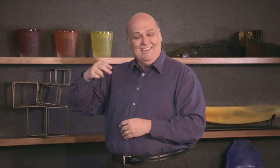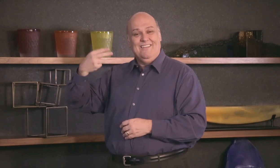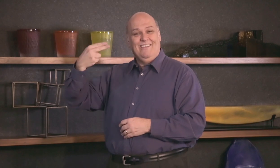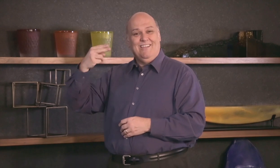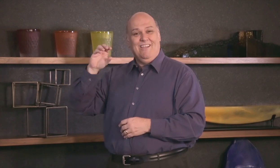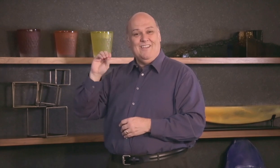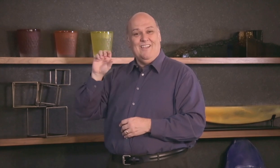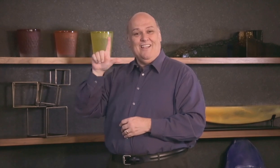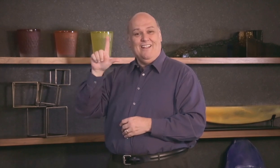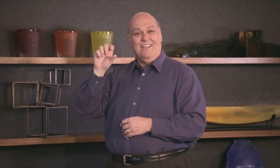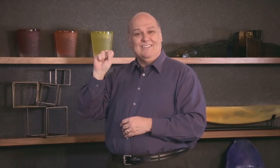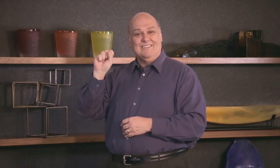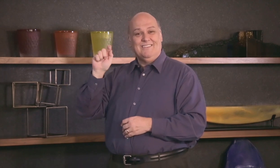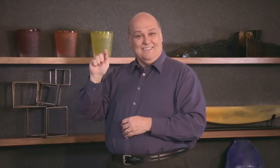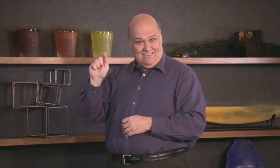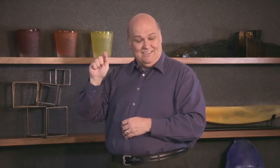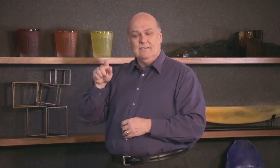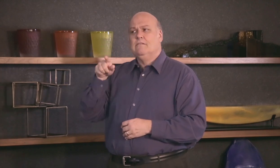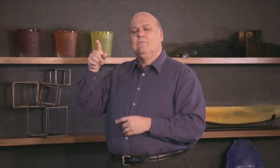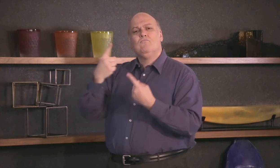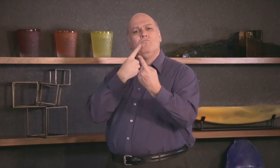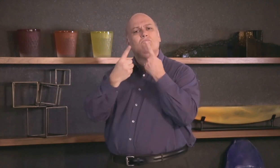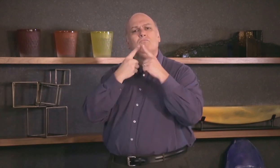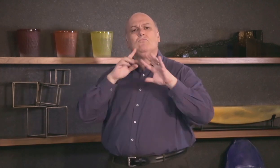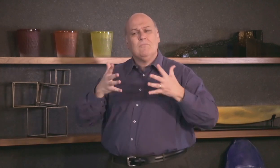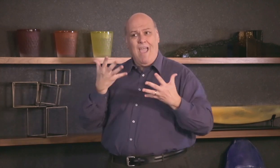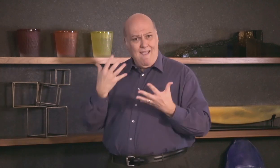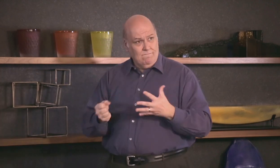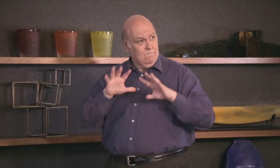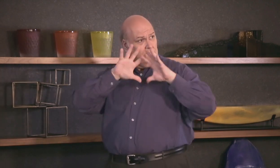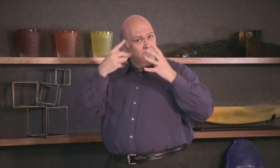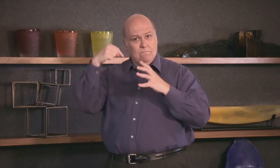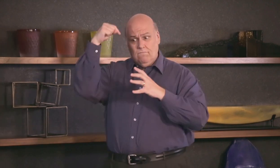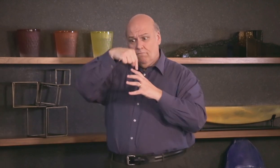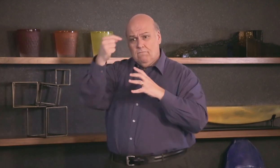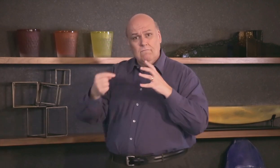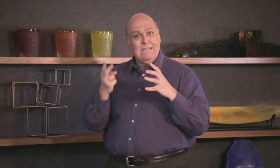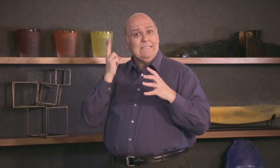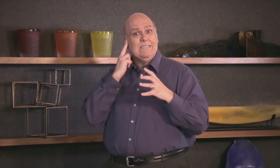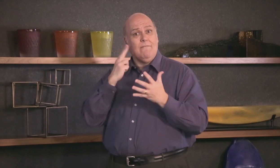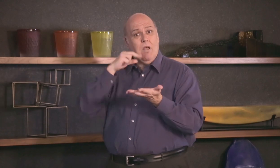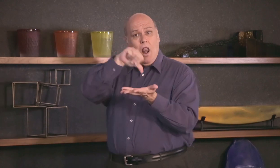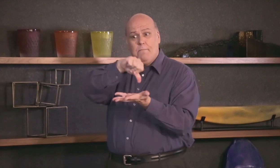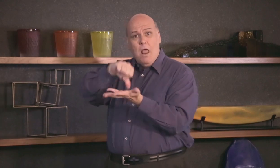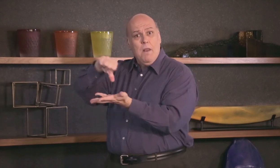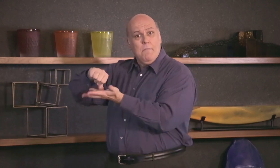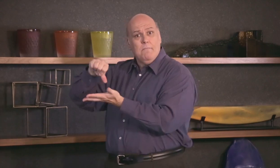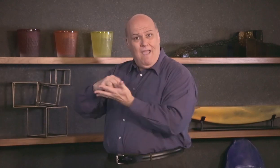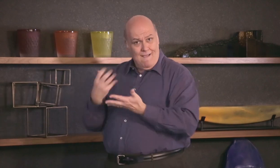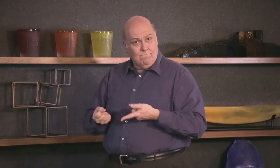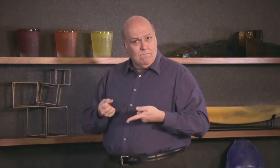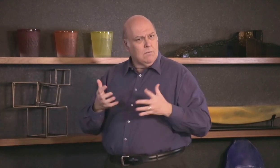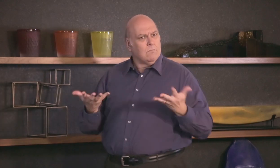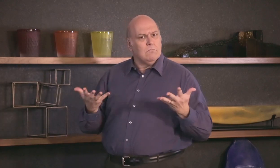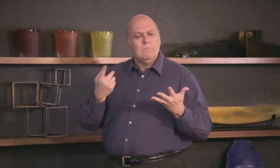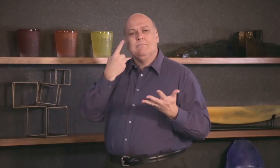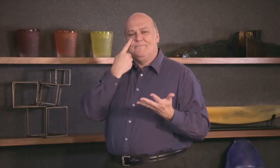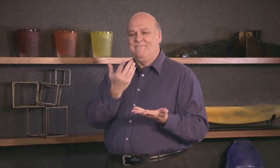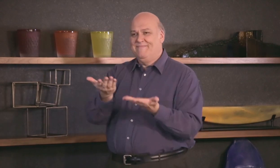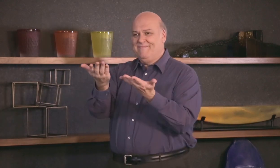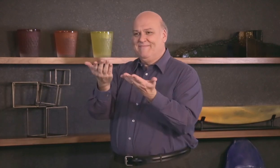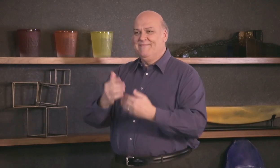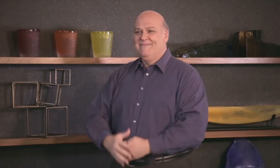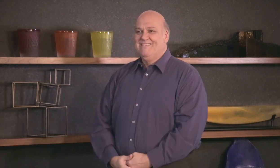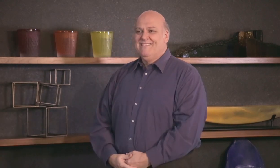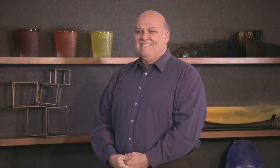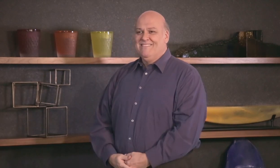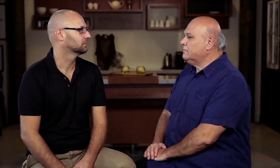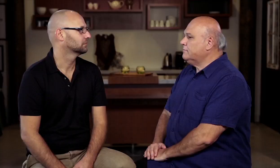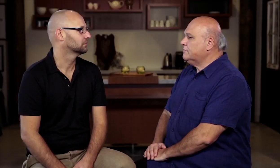He talks about impact of Deaf Clubs all over and what is happening. Here is my interview.